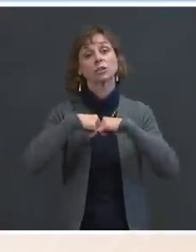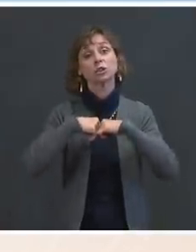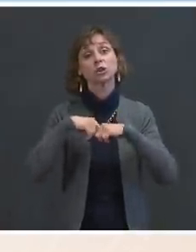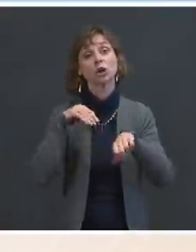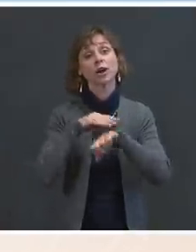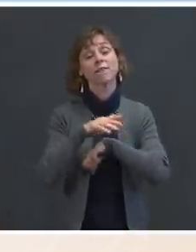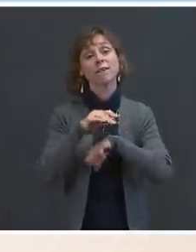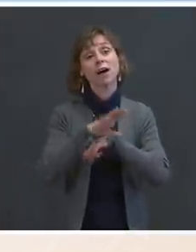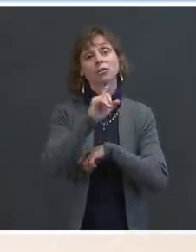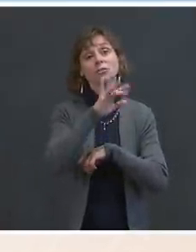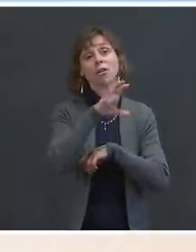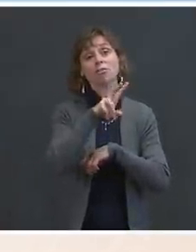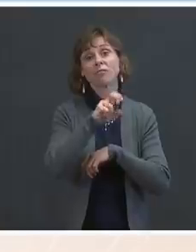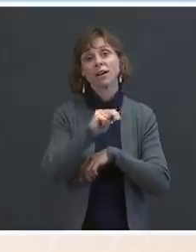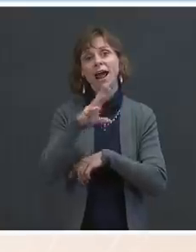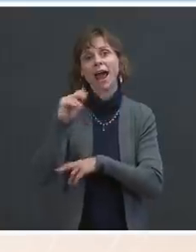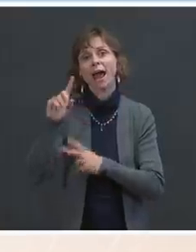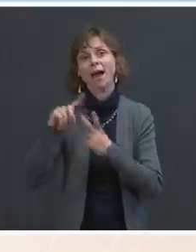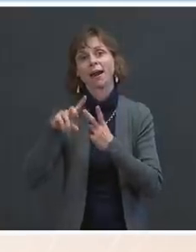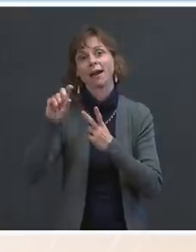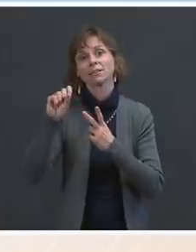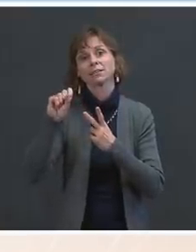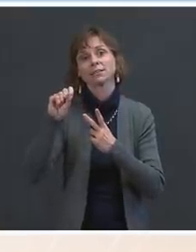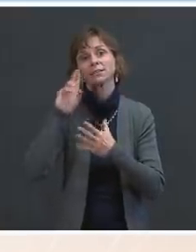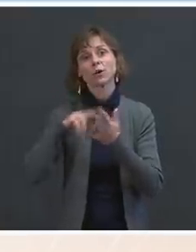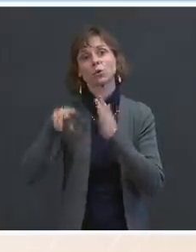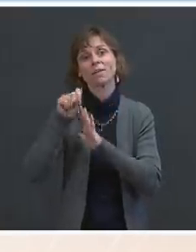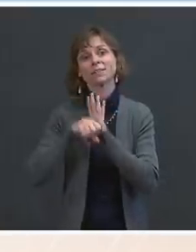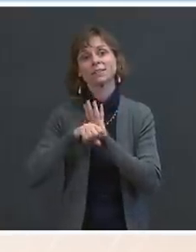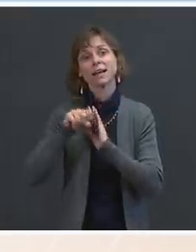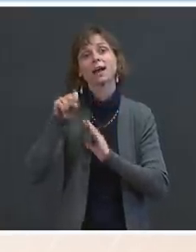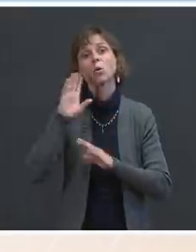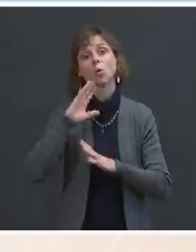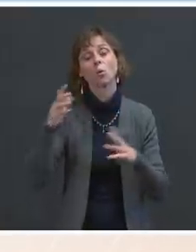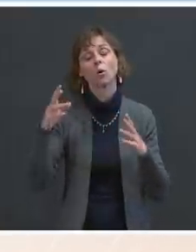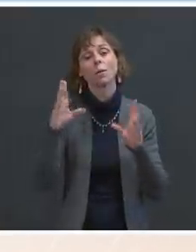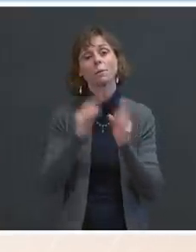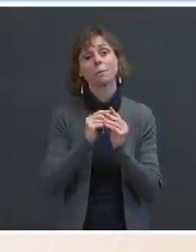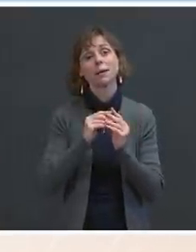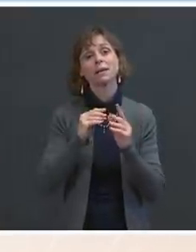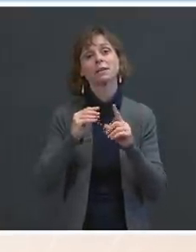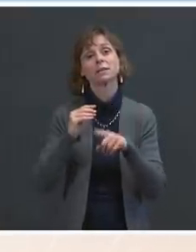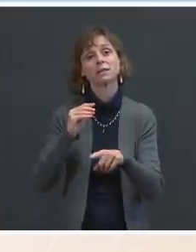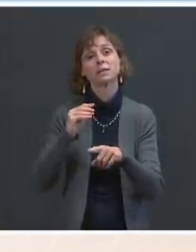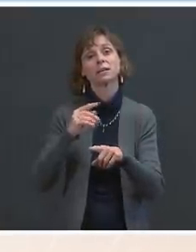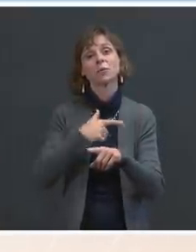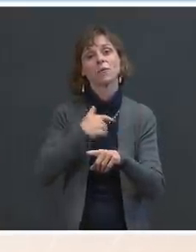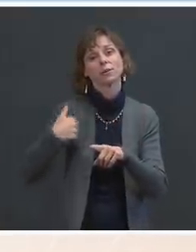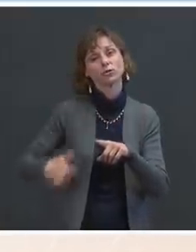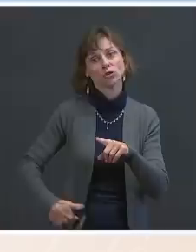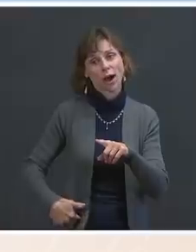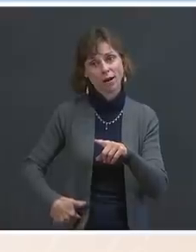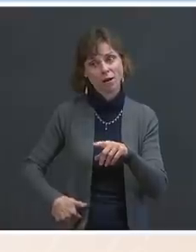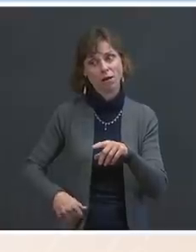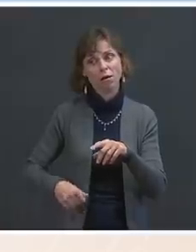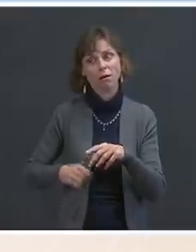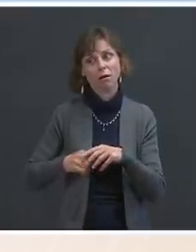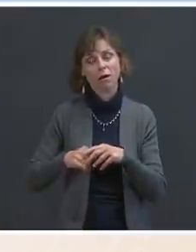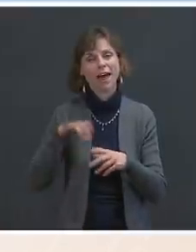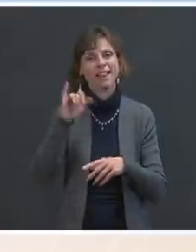will meet with Director Yang Jiechi and State Councilor Wang Yi in Anchorage -- of China, of course. The meeting will follow the President's convening